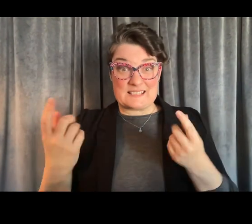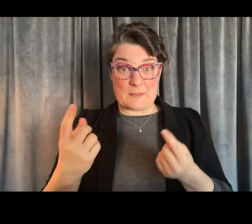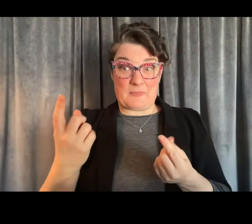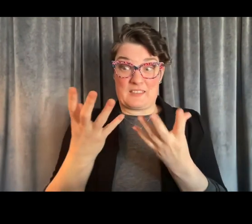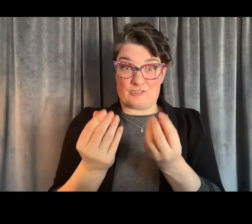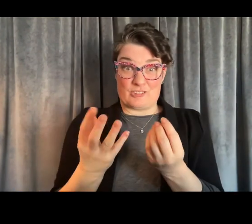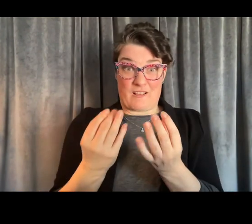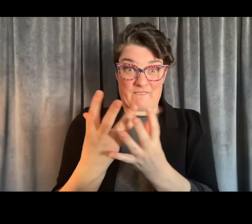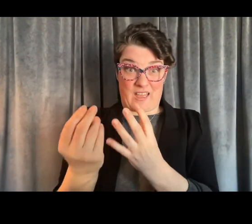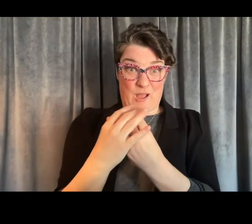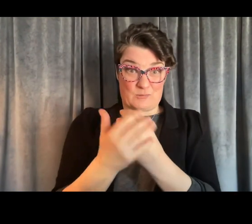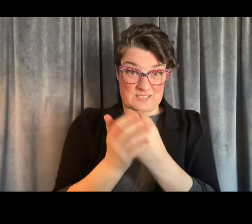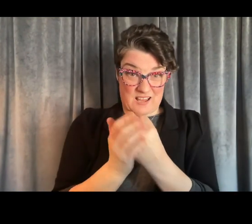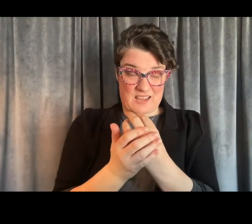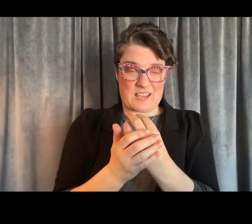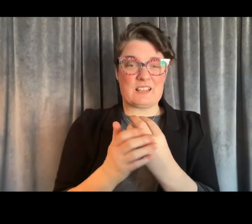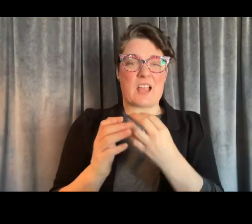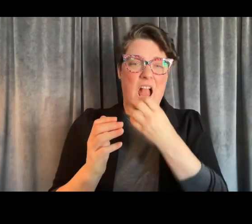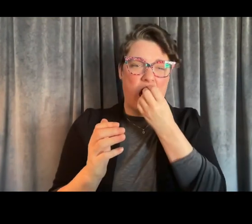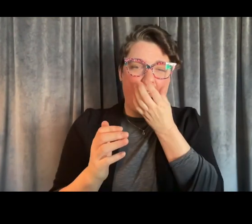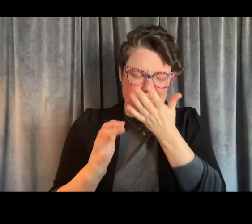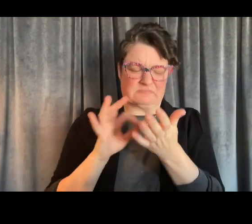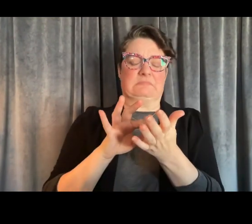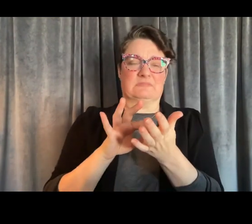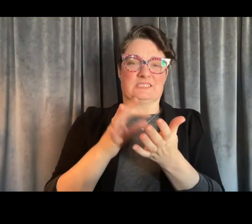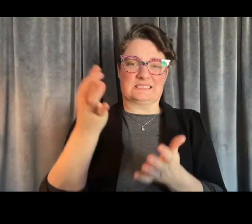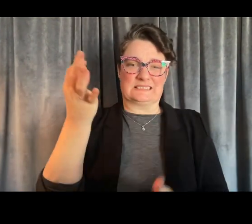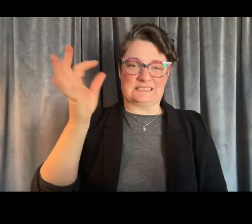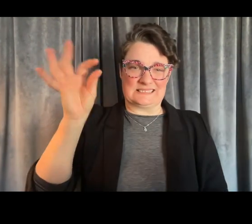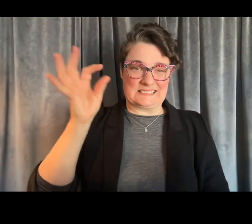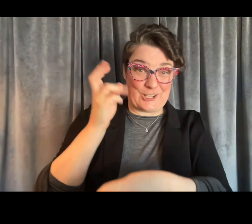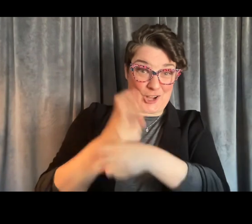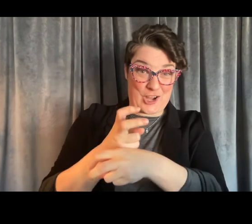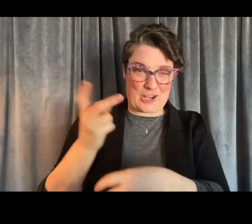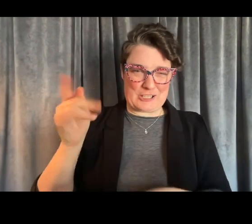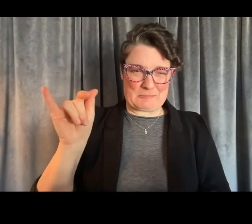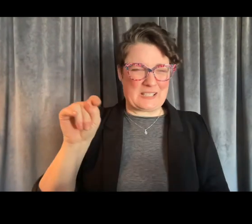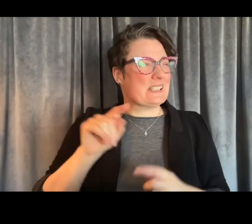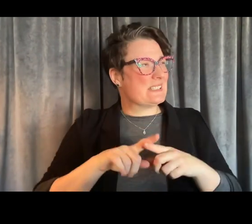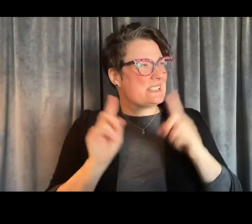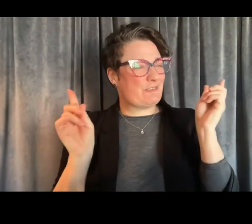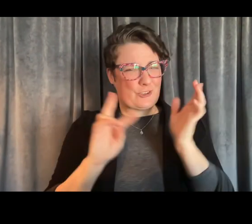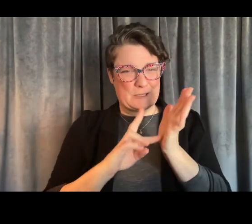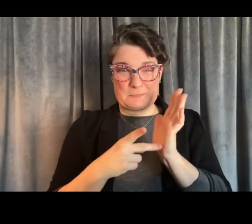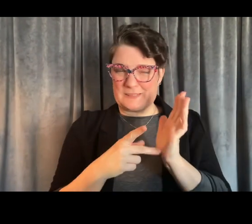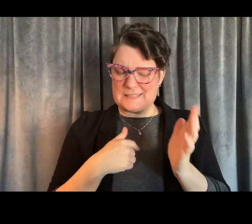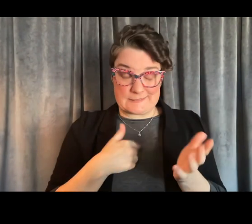that has a different metaphysical meaning I can't remember any of the specifics in this moment. Do you remember?